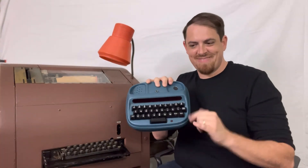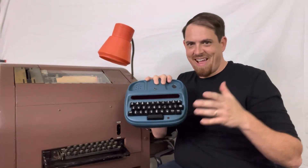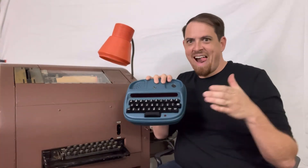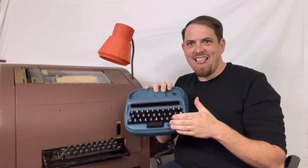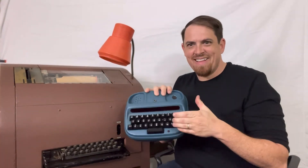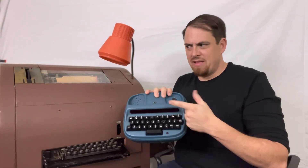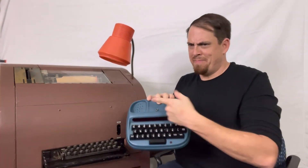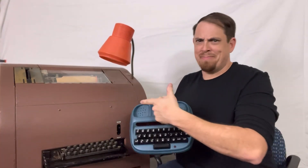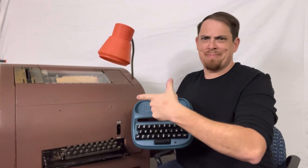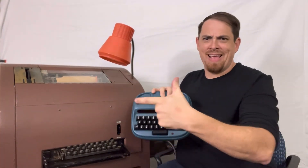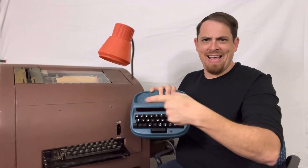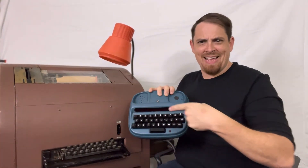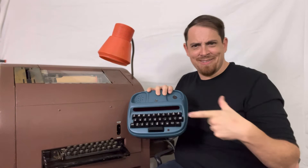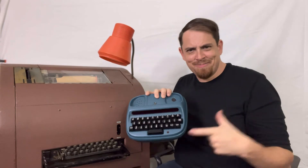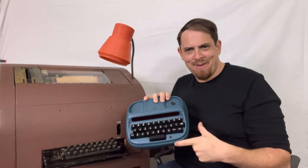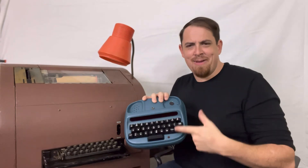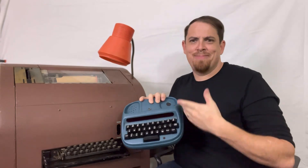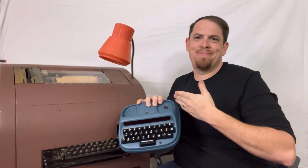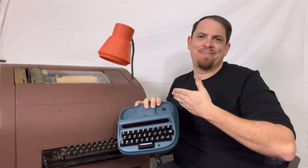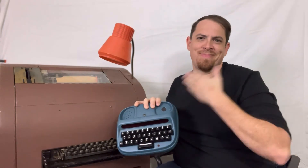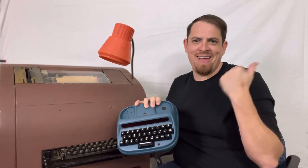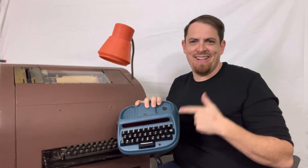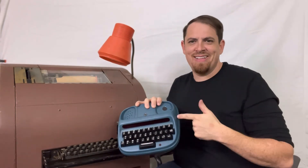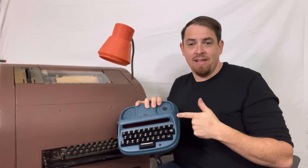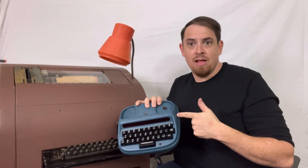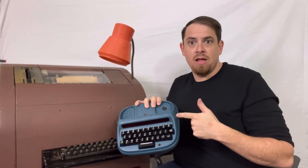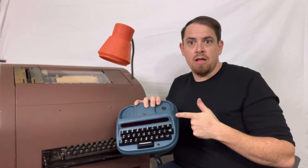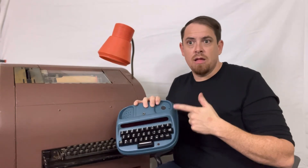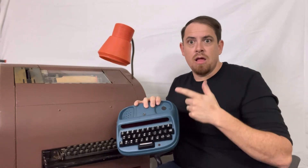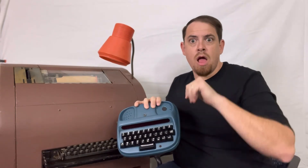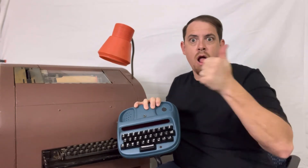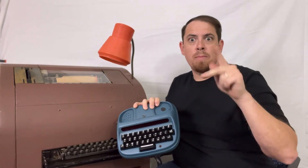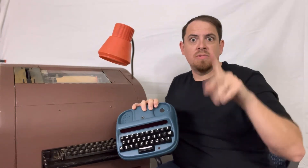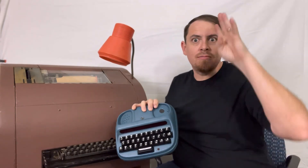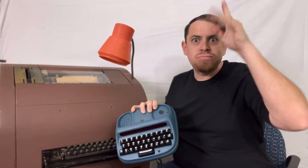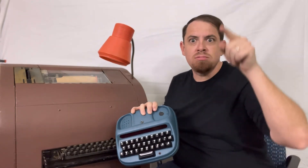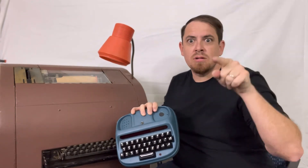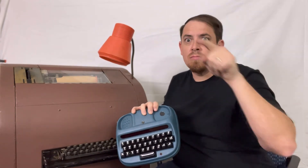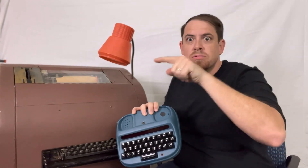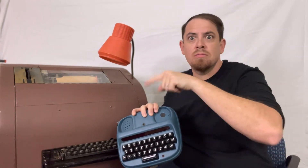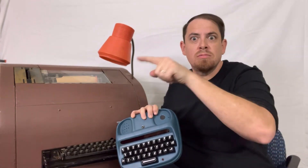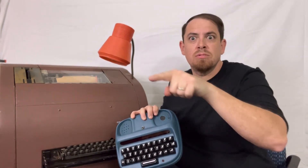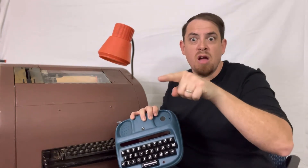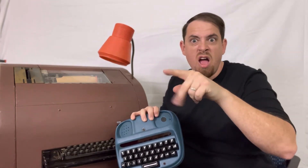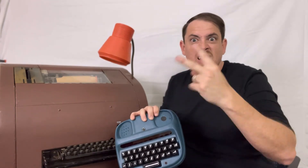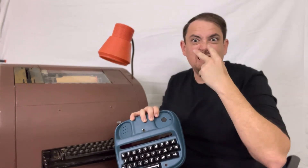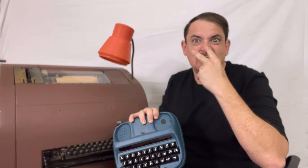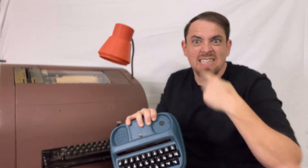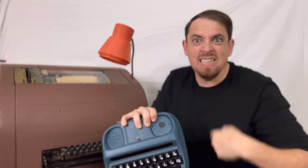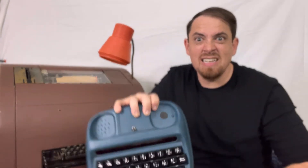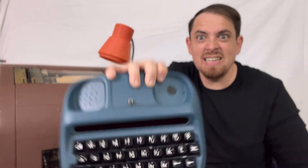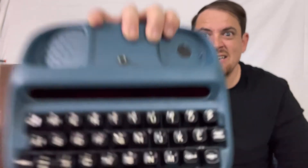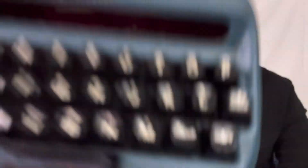which due to its size was a huge improvement and other people who quickly followed suit.